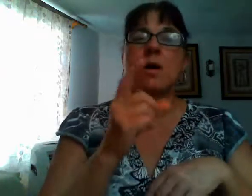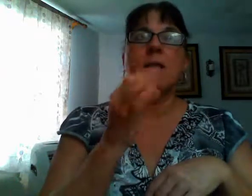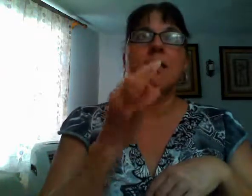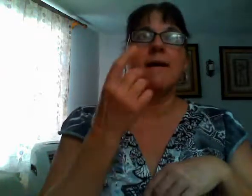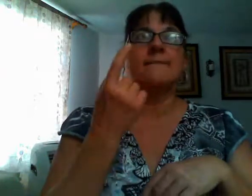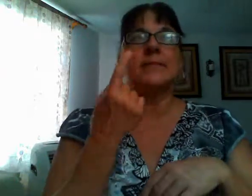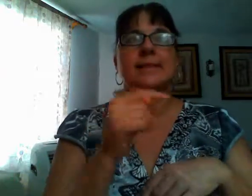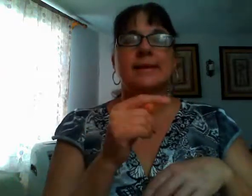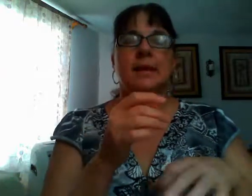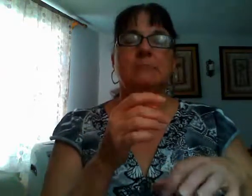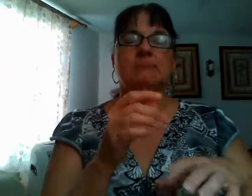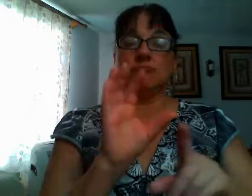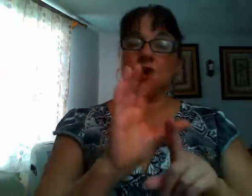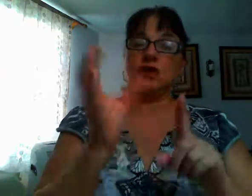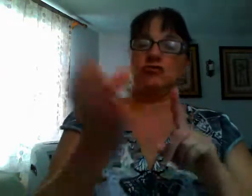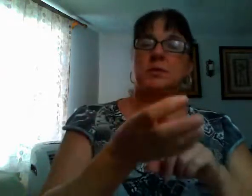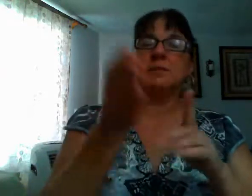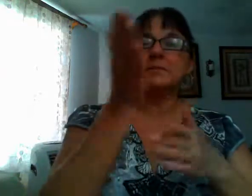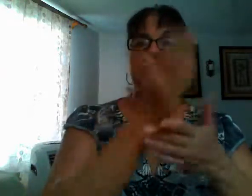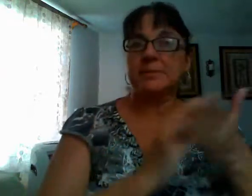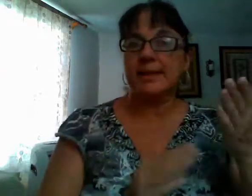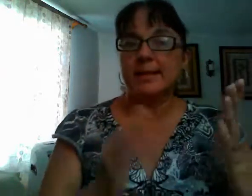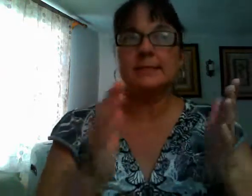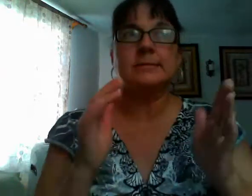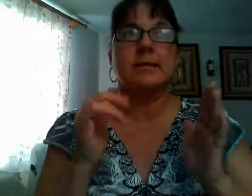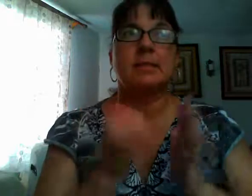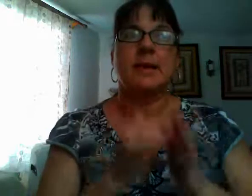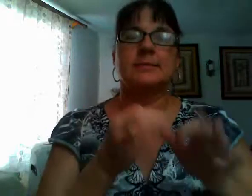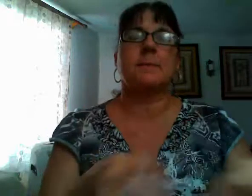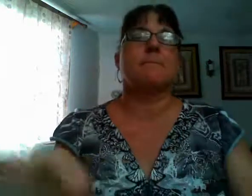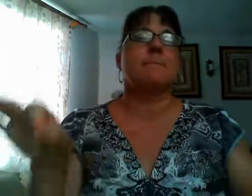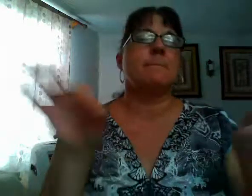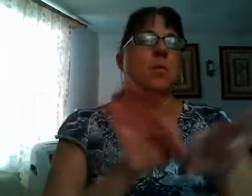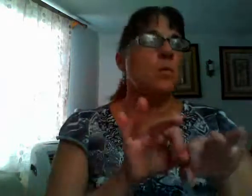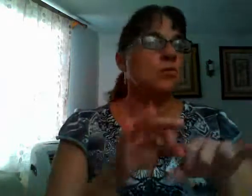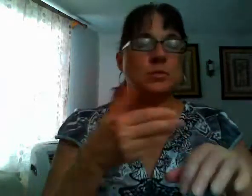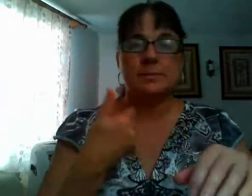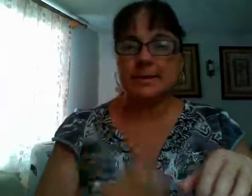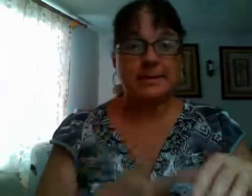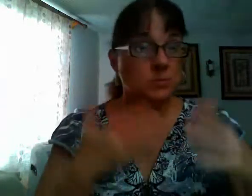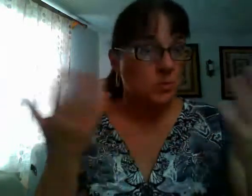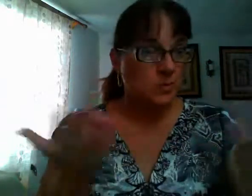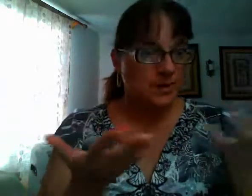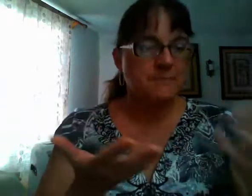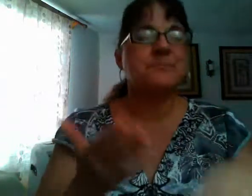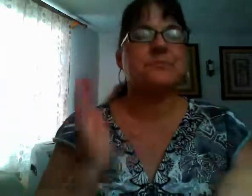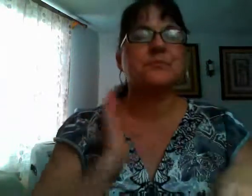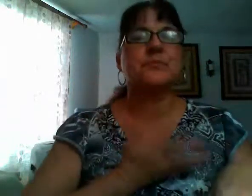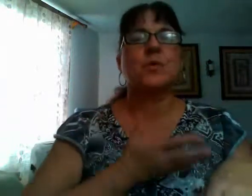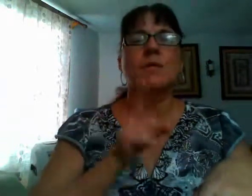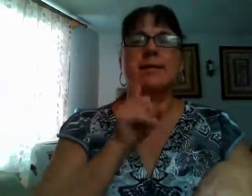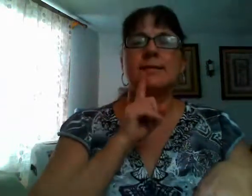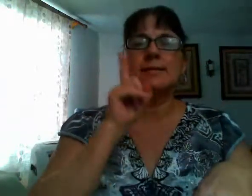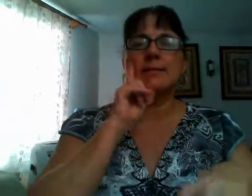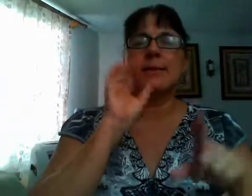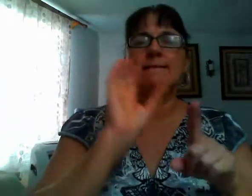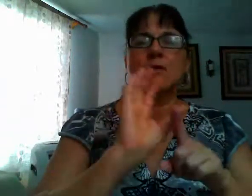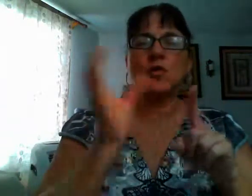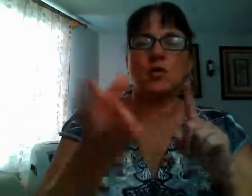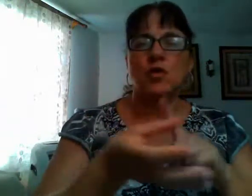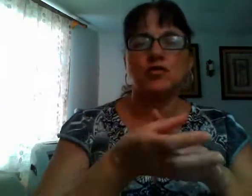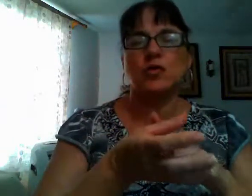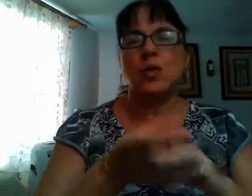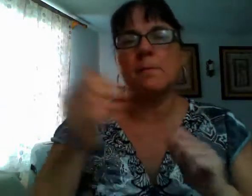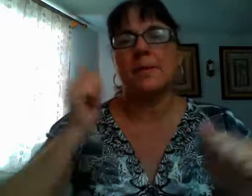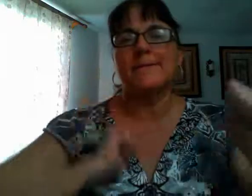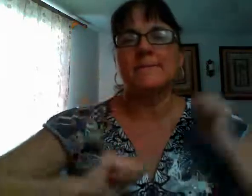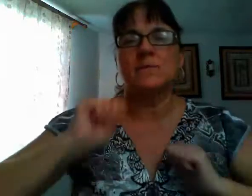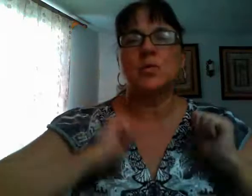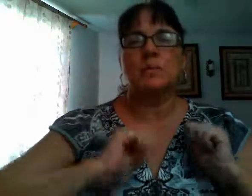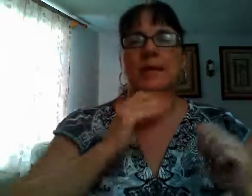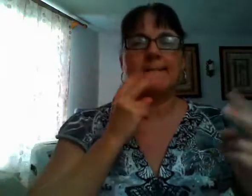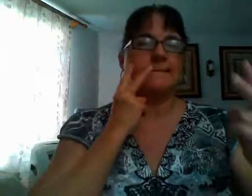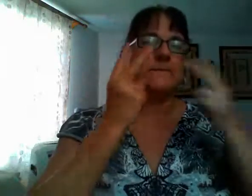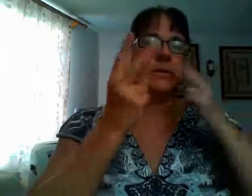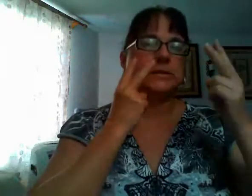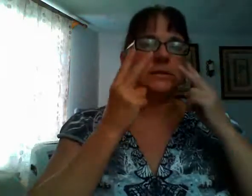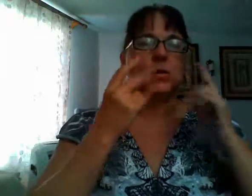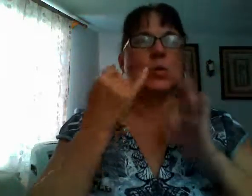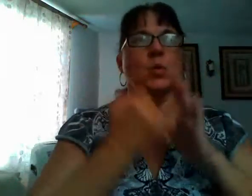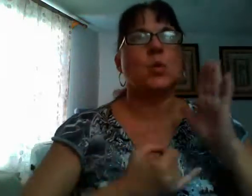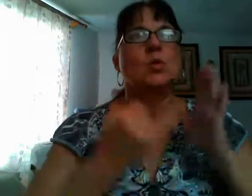One of the cultural aspects that is important to me is our Deaf Culture performing and visual arts.